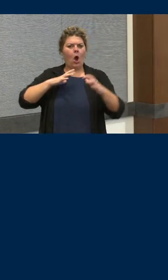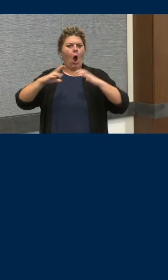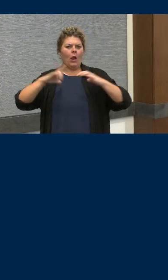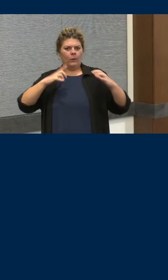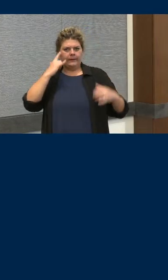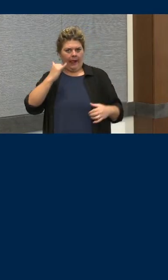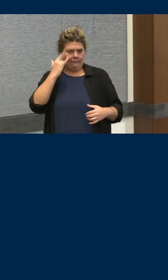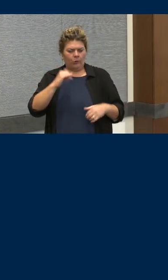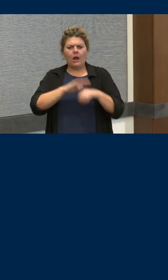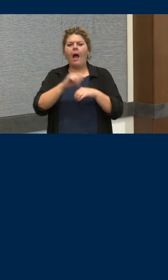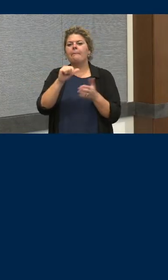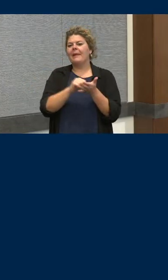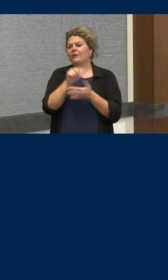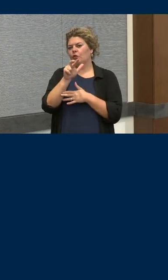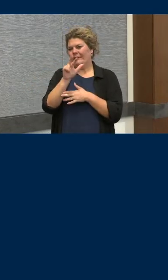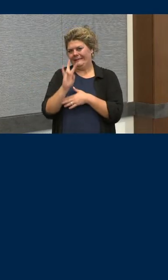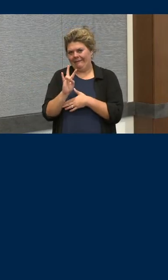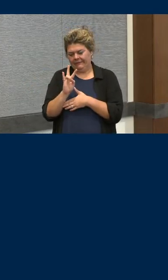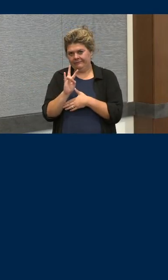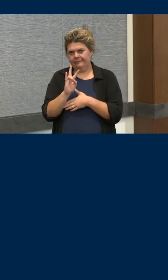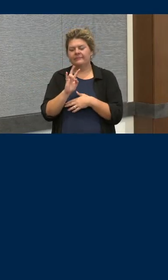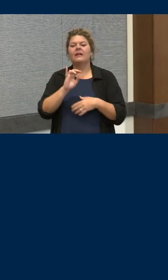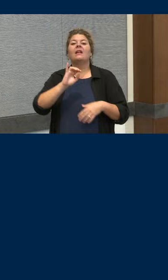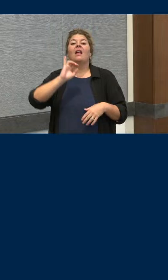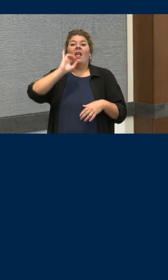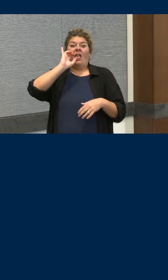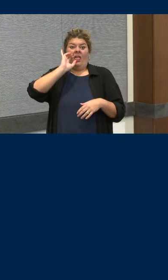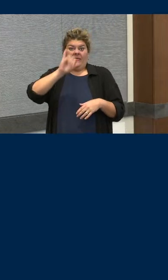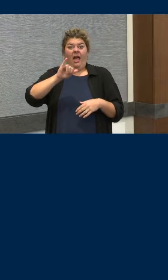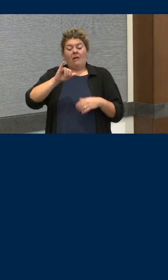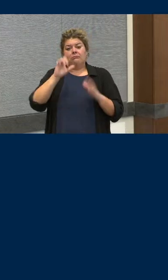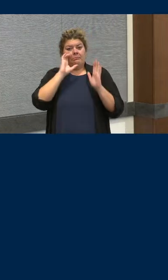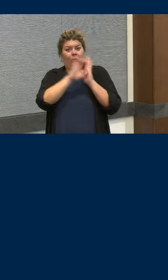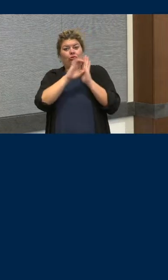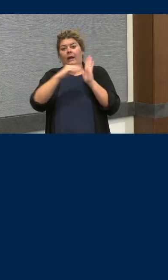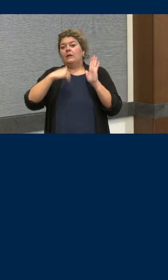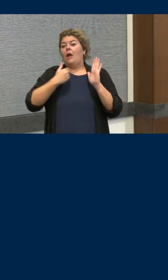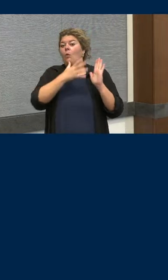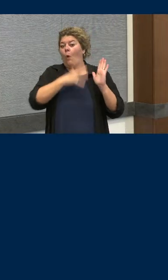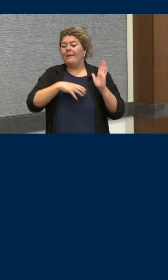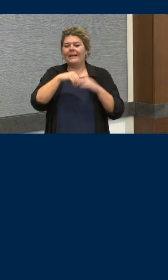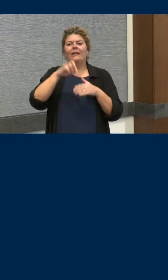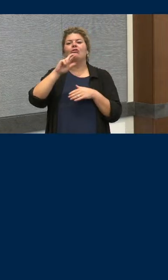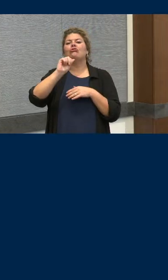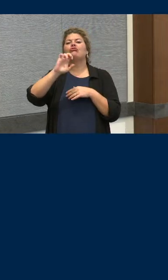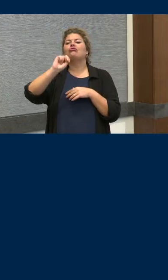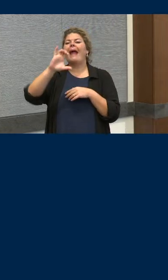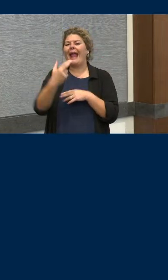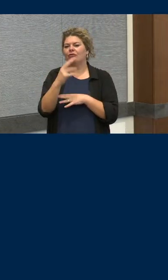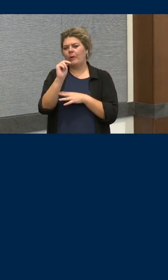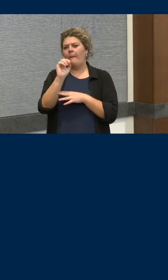appears on page 37. It portrays a young woman in the Ranch Market, one of the many diners